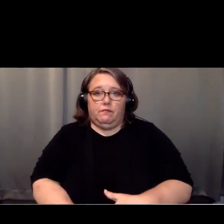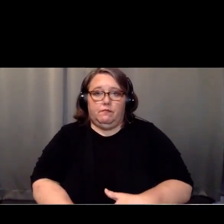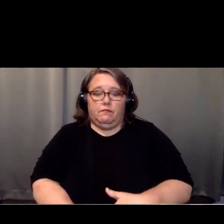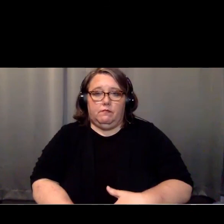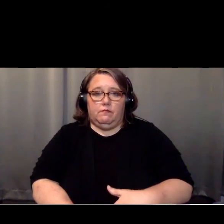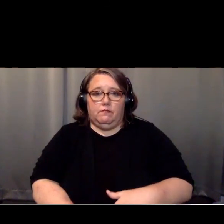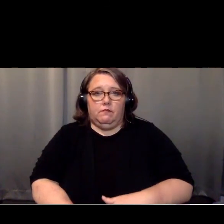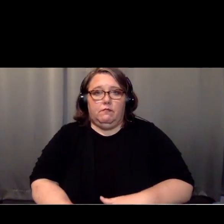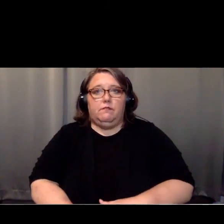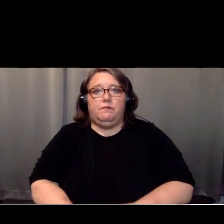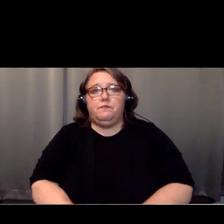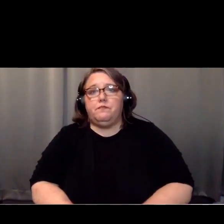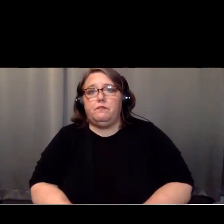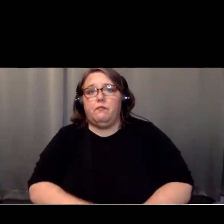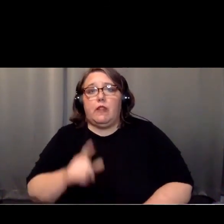[Angelica] Well, I think that concludes